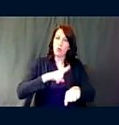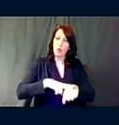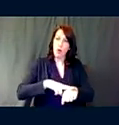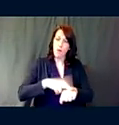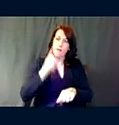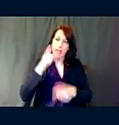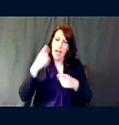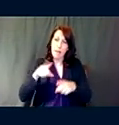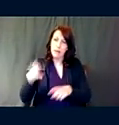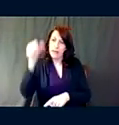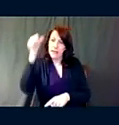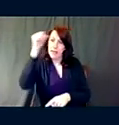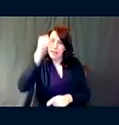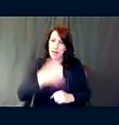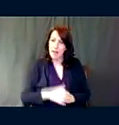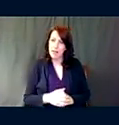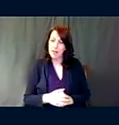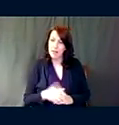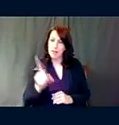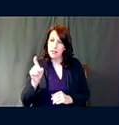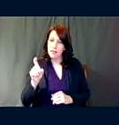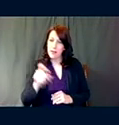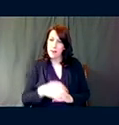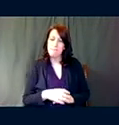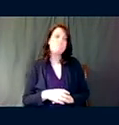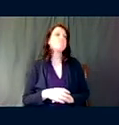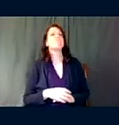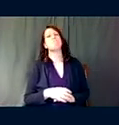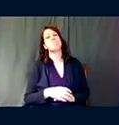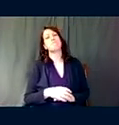SOCIAL NORM AND YOUR STUDY IN INDIA?